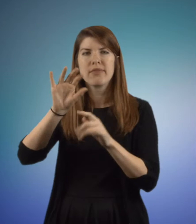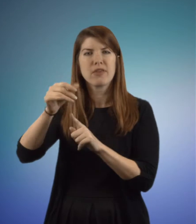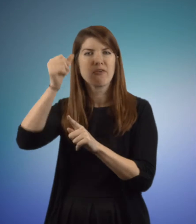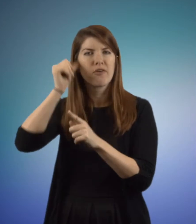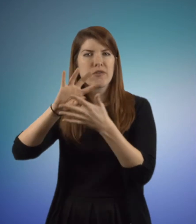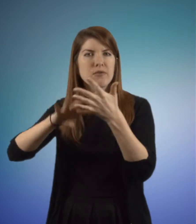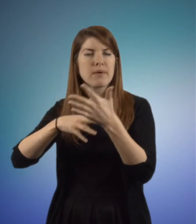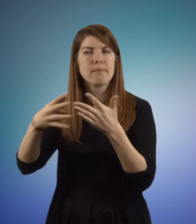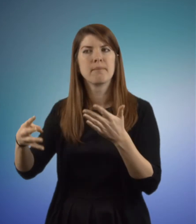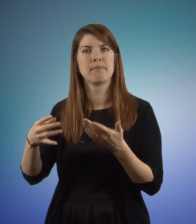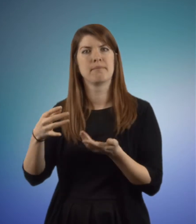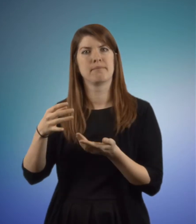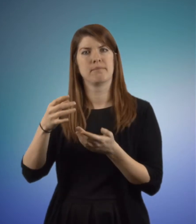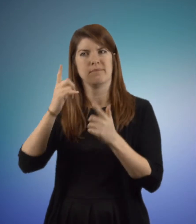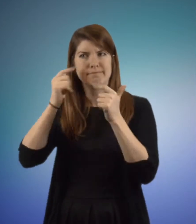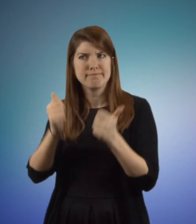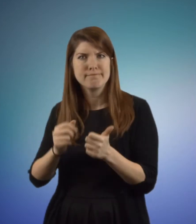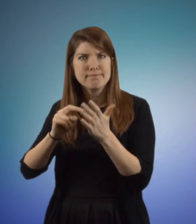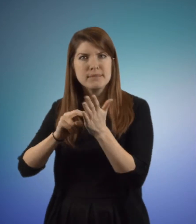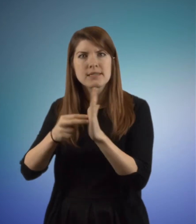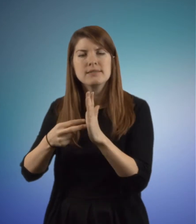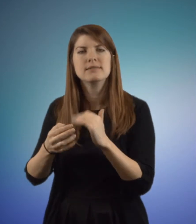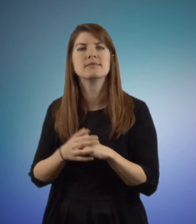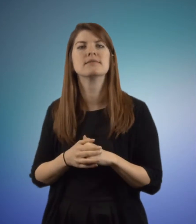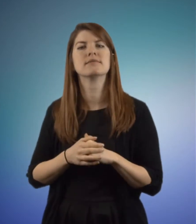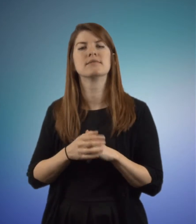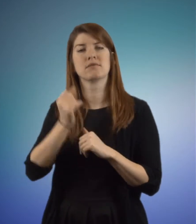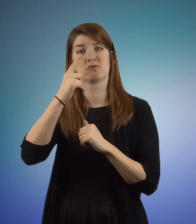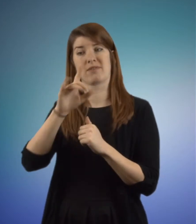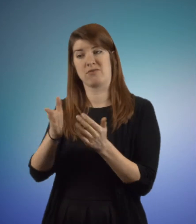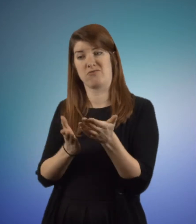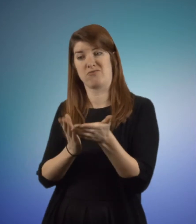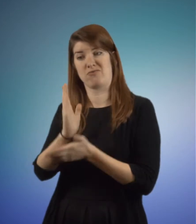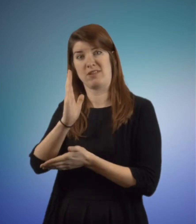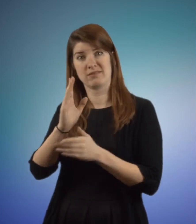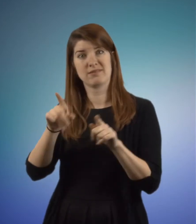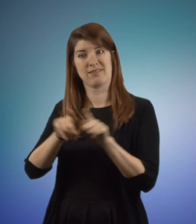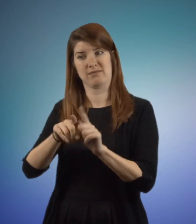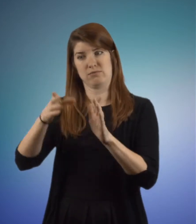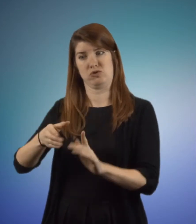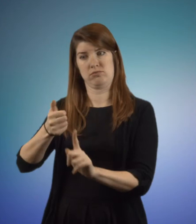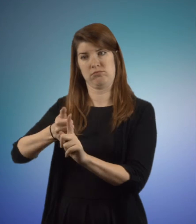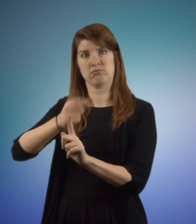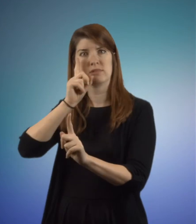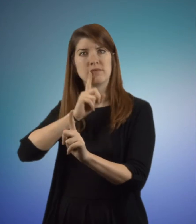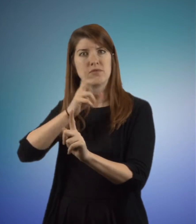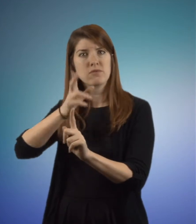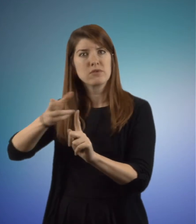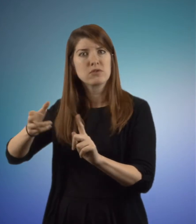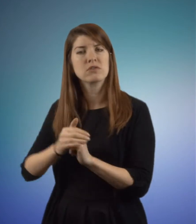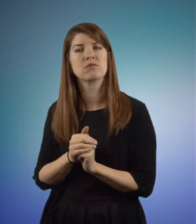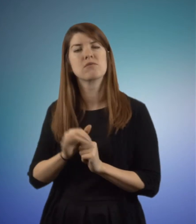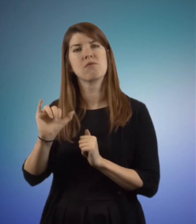We want them to know what their rights are as an individual who's deaf or hard of hearing. And be able to explain that to others.